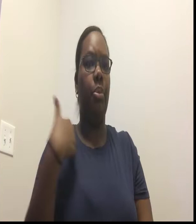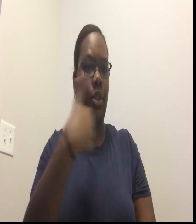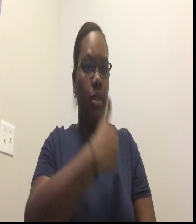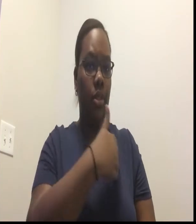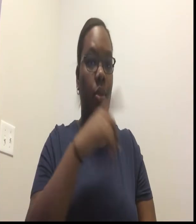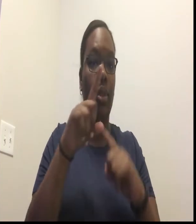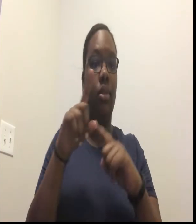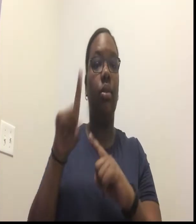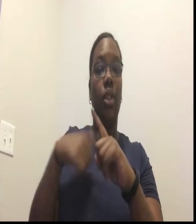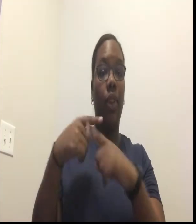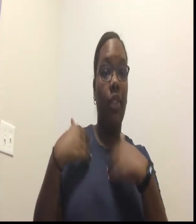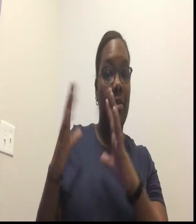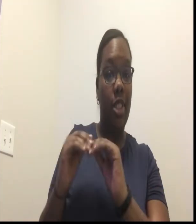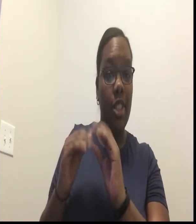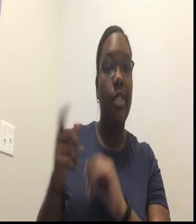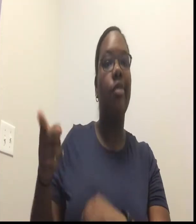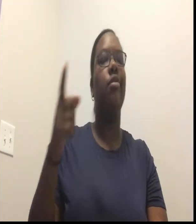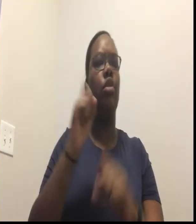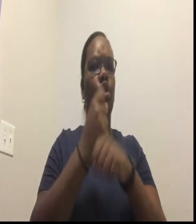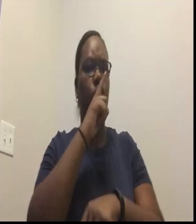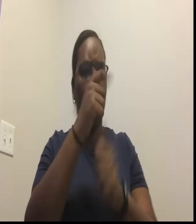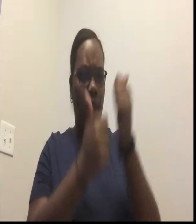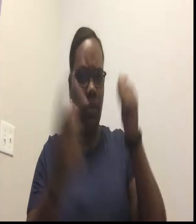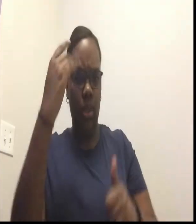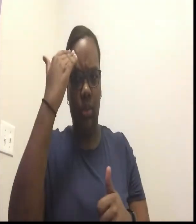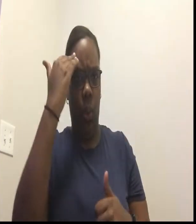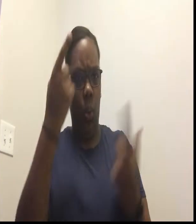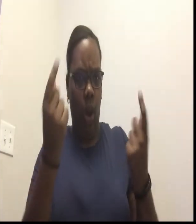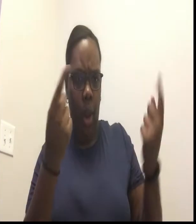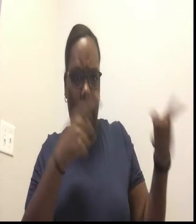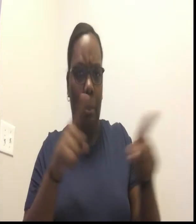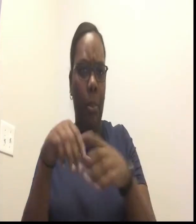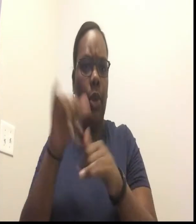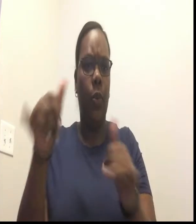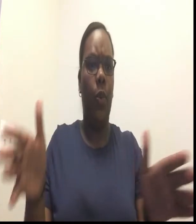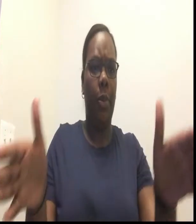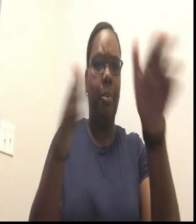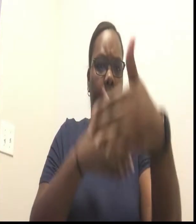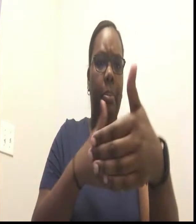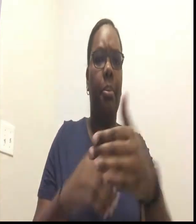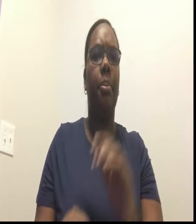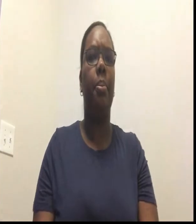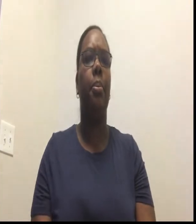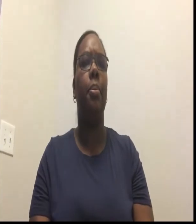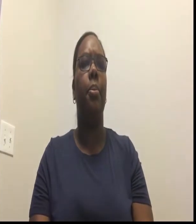meeting and to make sure everyone knows what's going on in the room. There are a